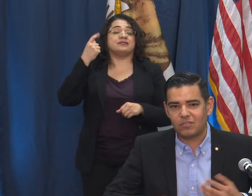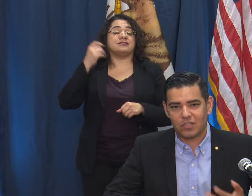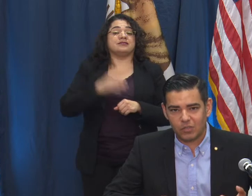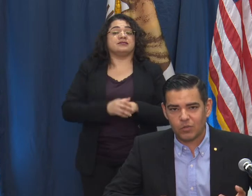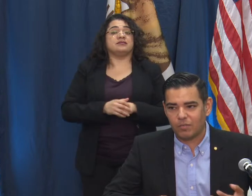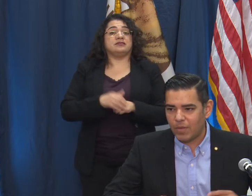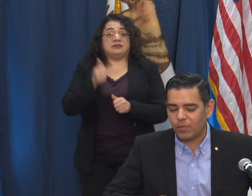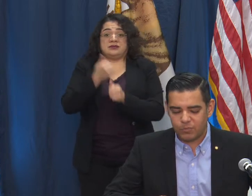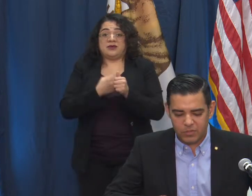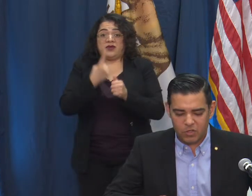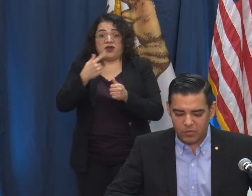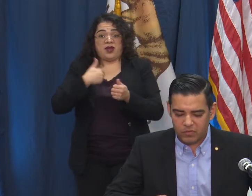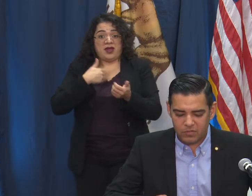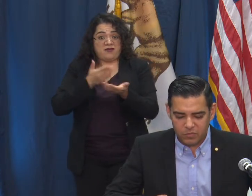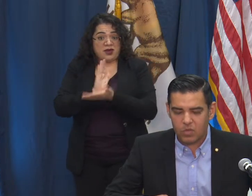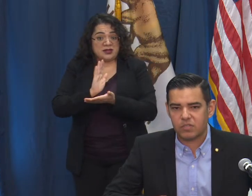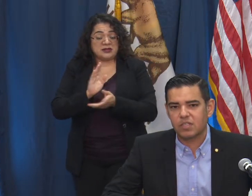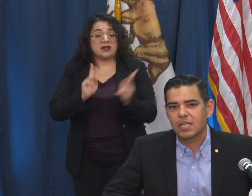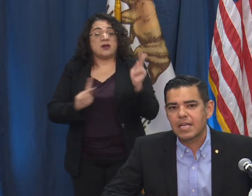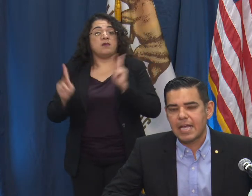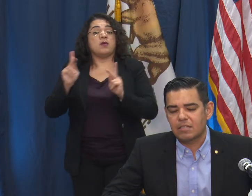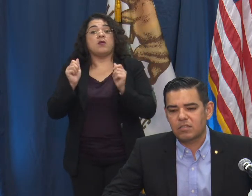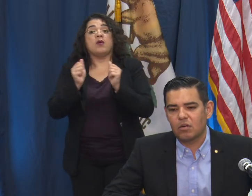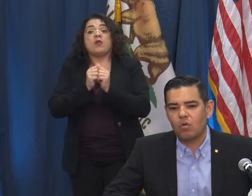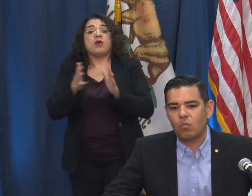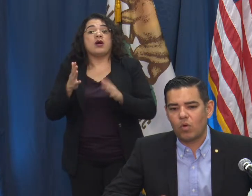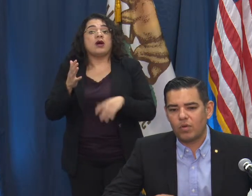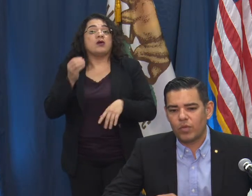including people experiencing homelessness of course and so what we